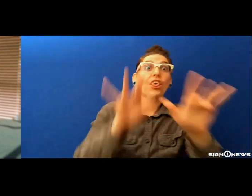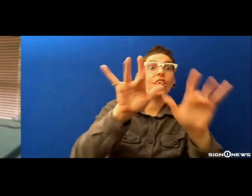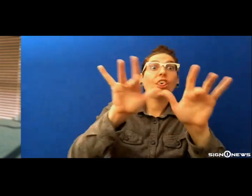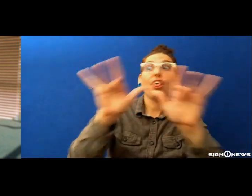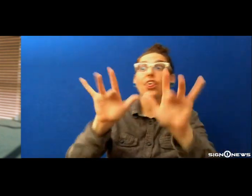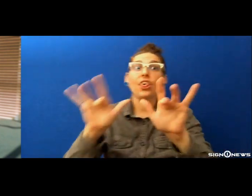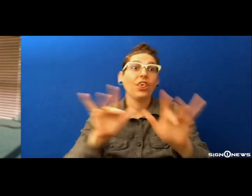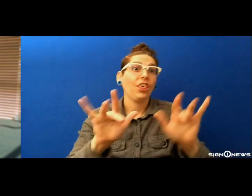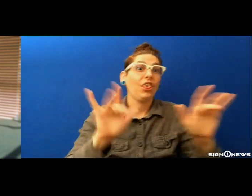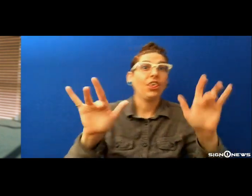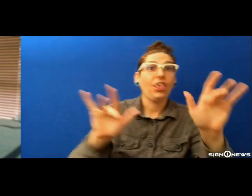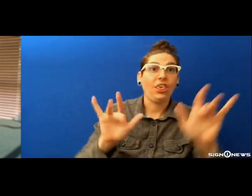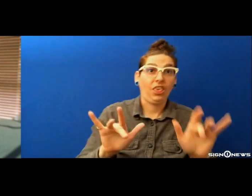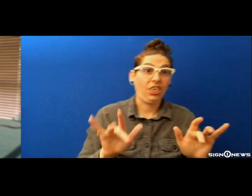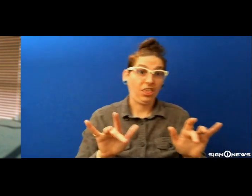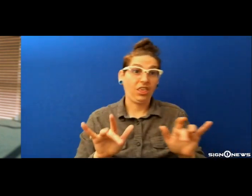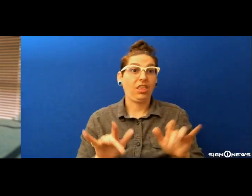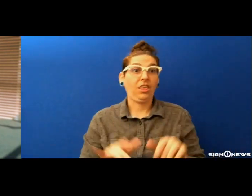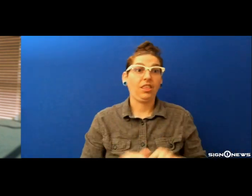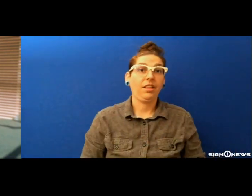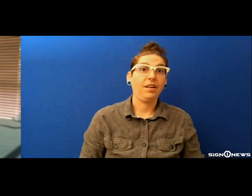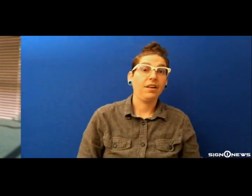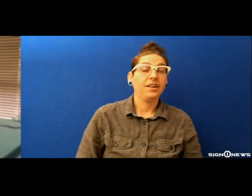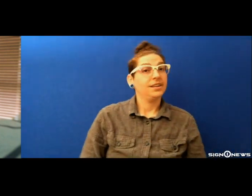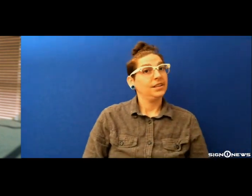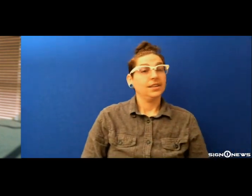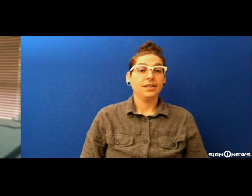plates and anything else they touched.